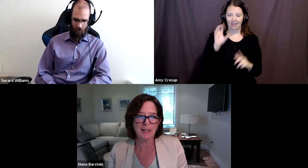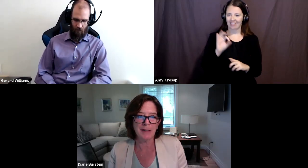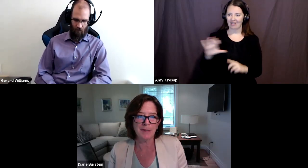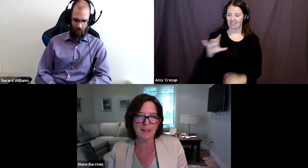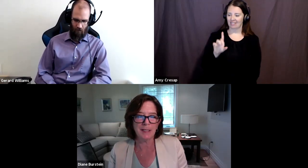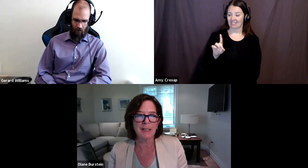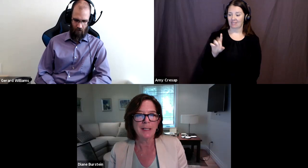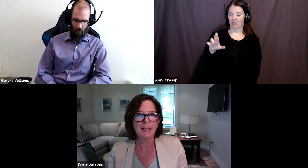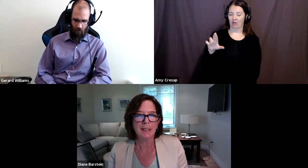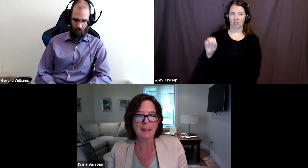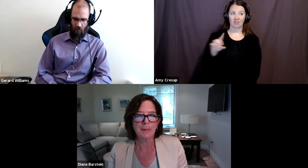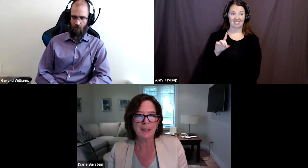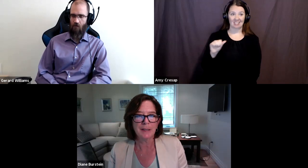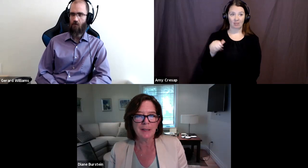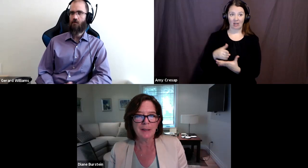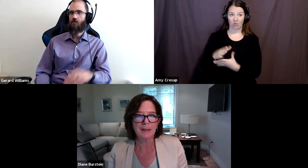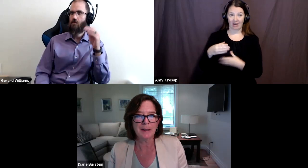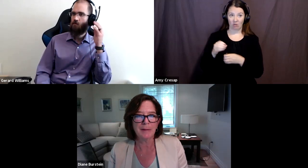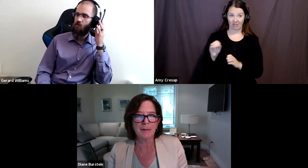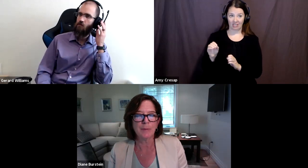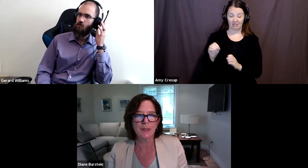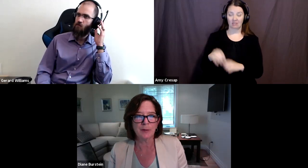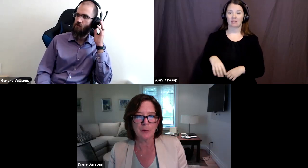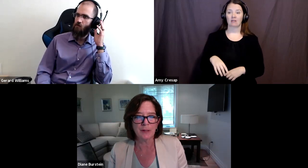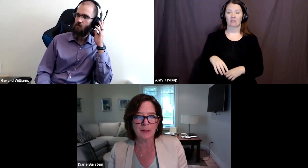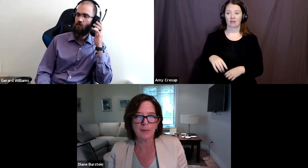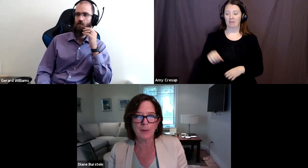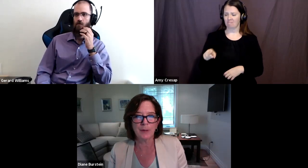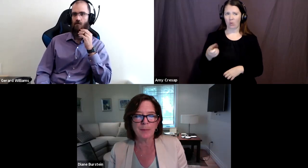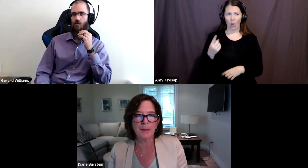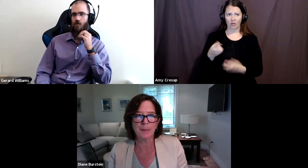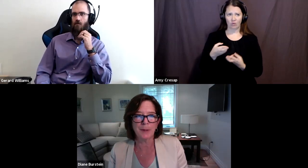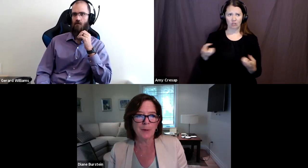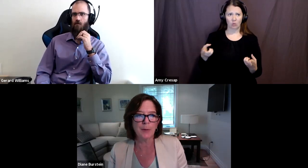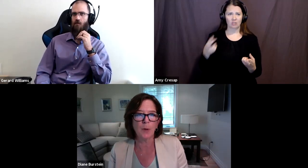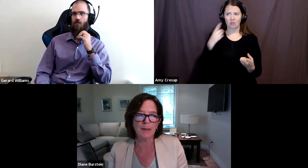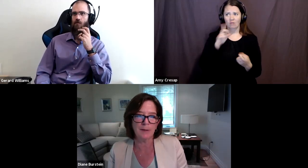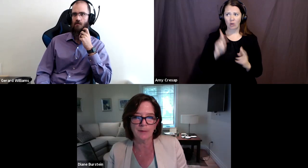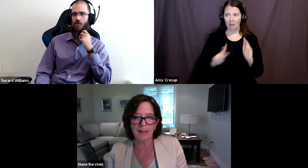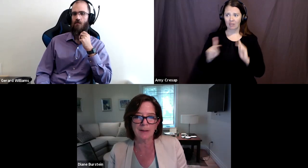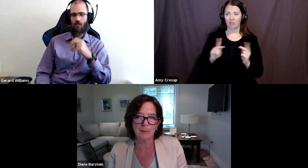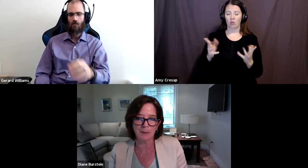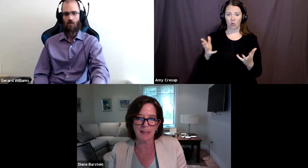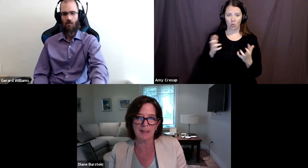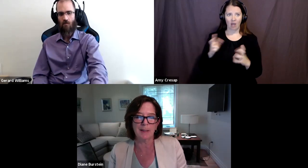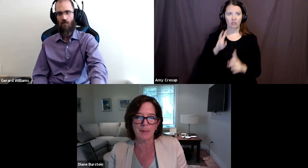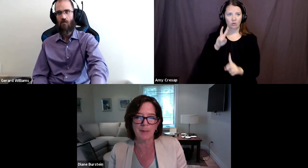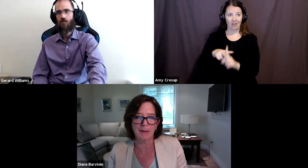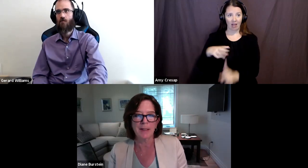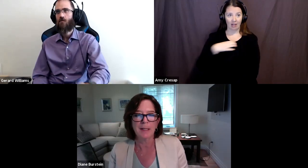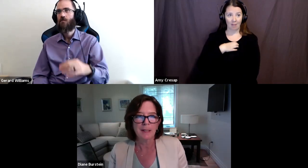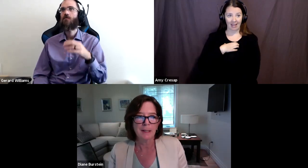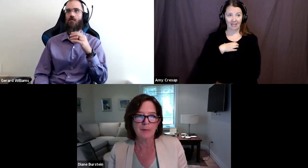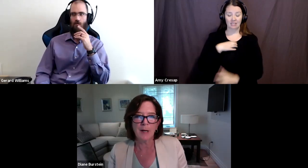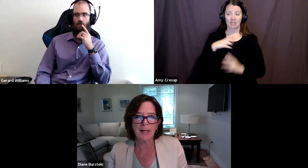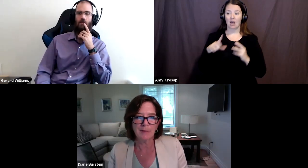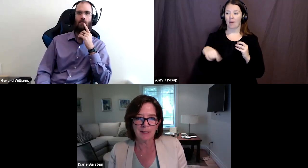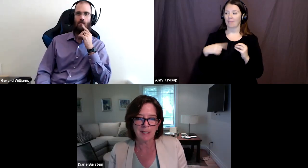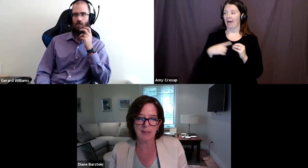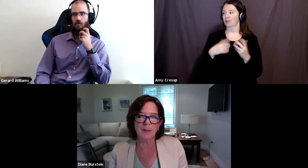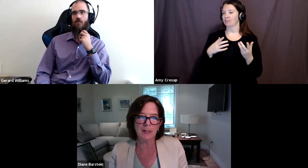Office is resource for people who want to file complaints about variety of accessibility